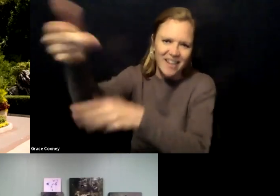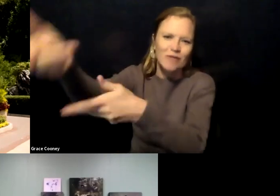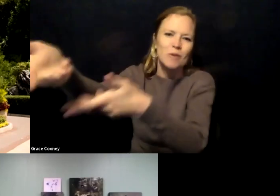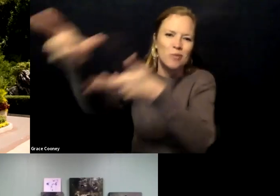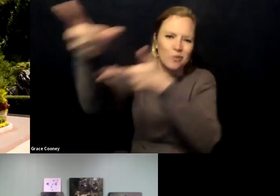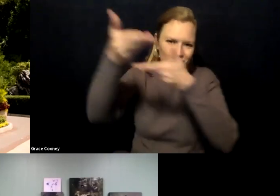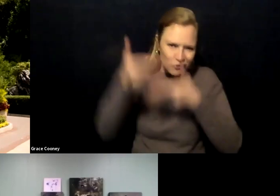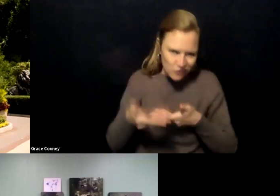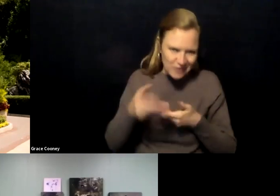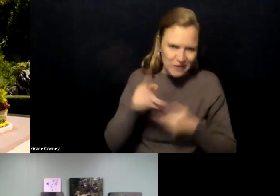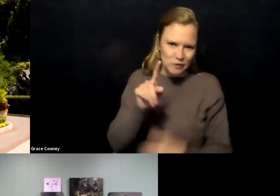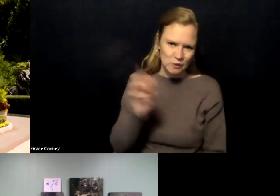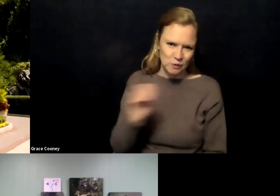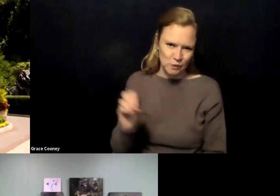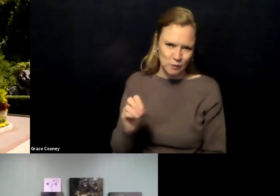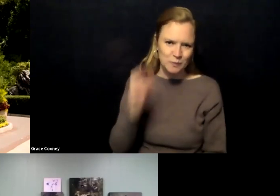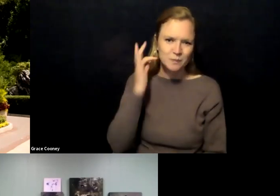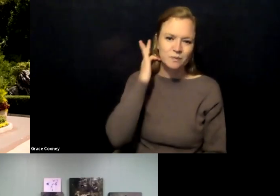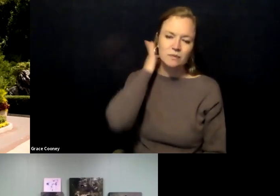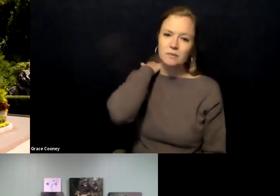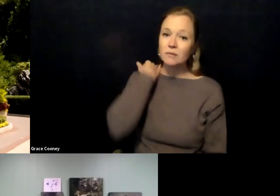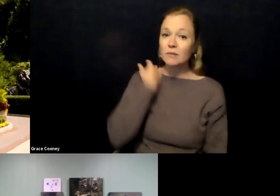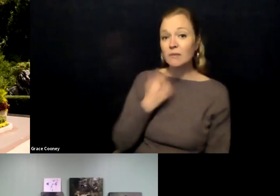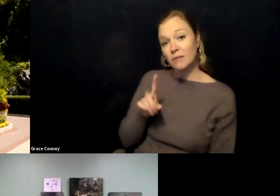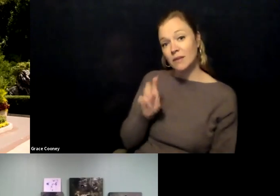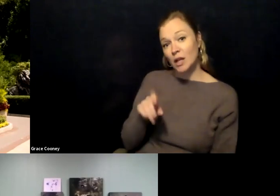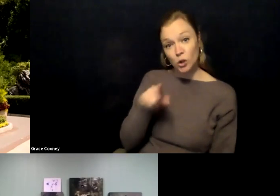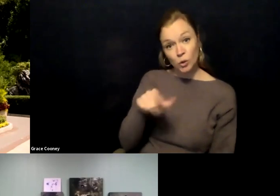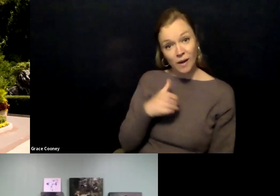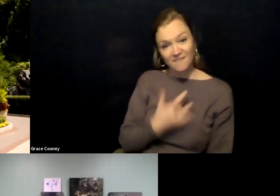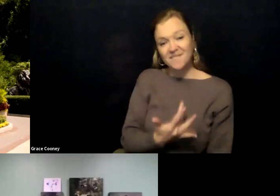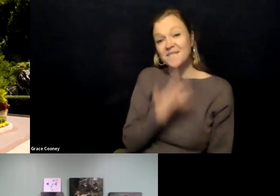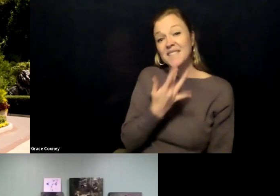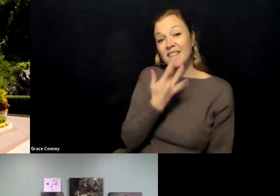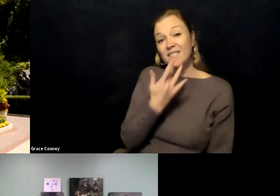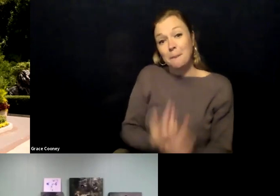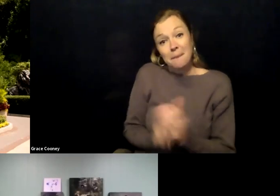favorite plant in the Zoo or in general?